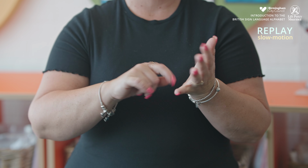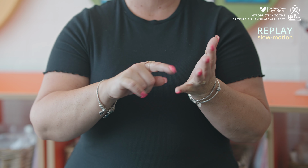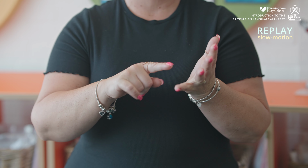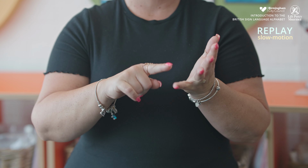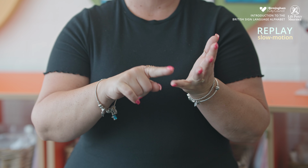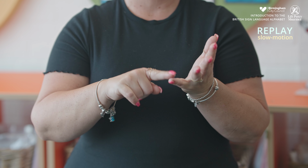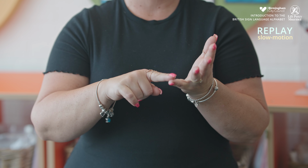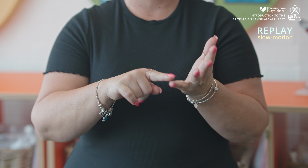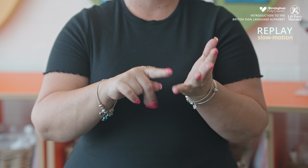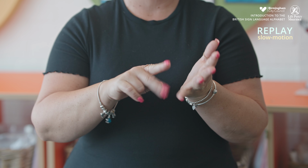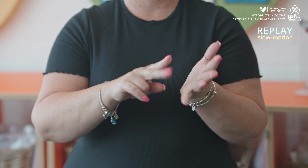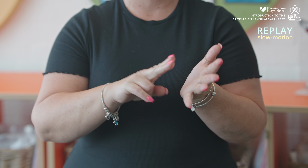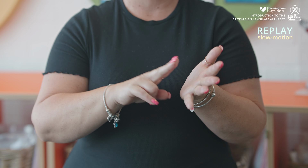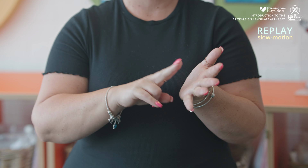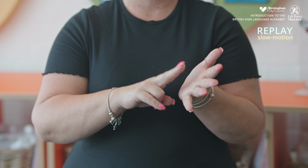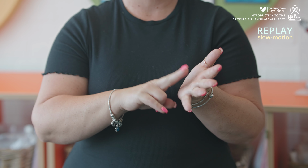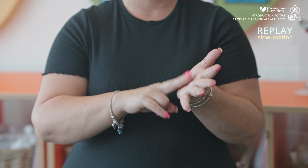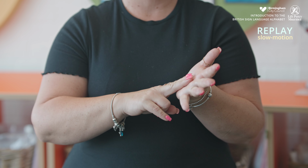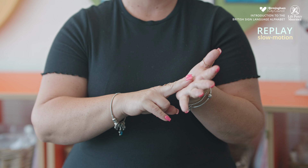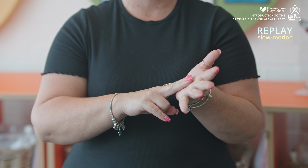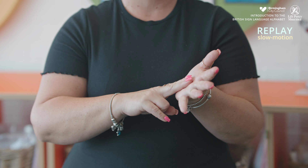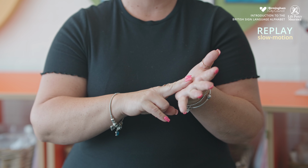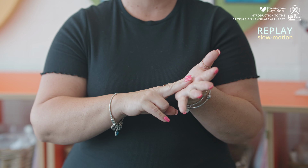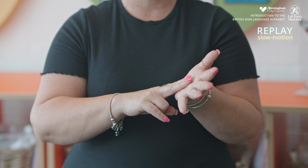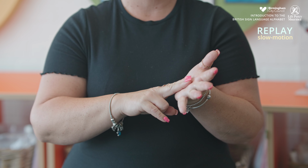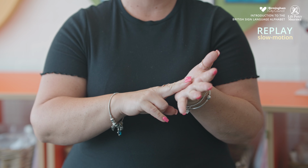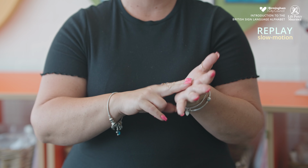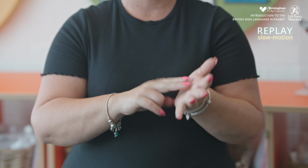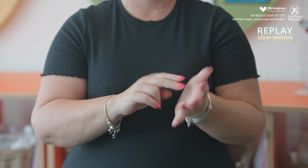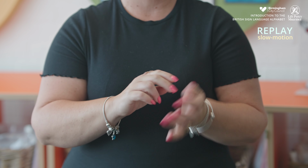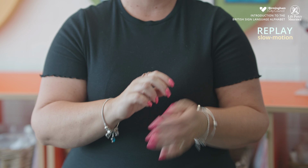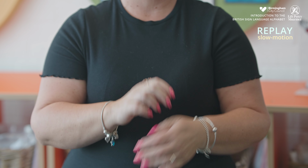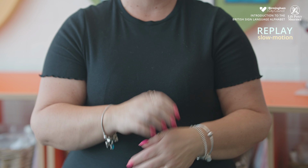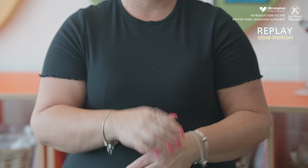What word am I signing?